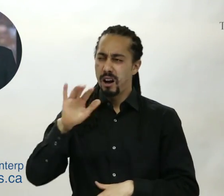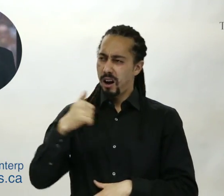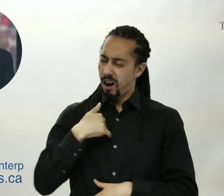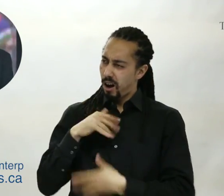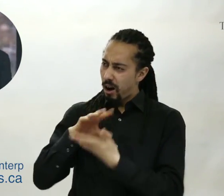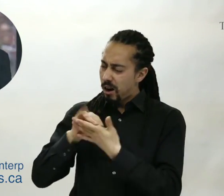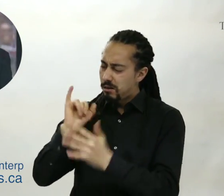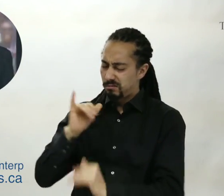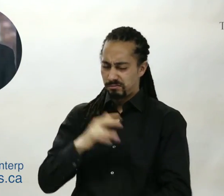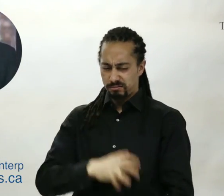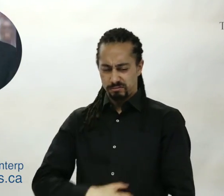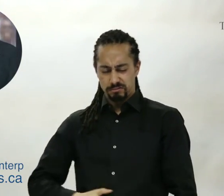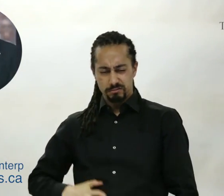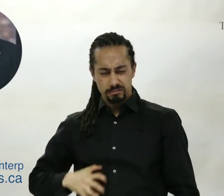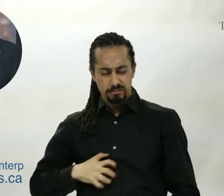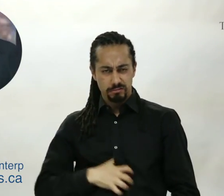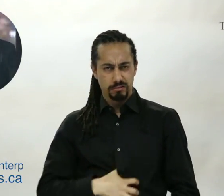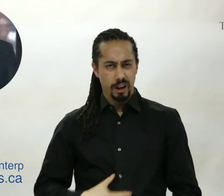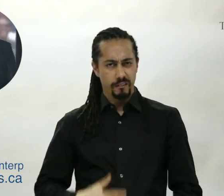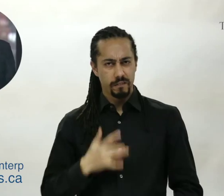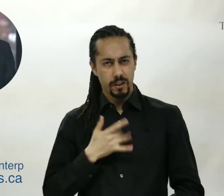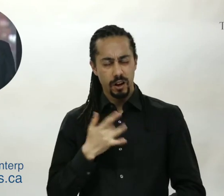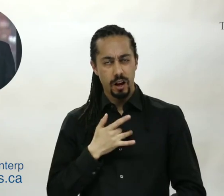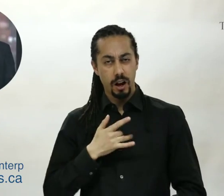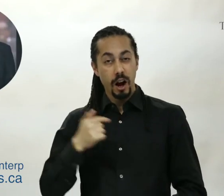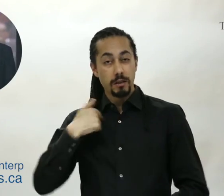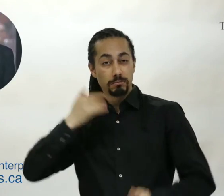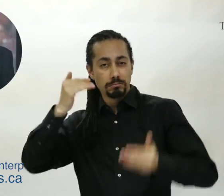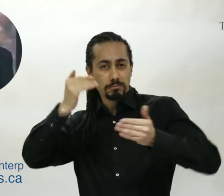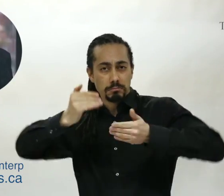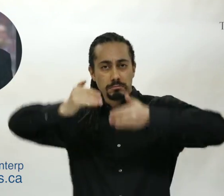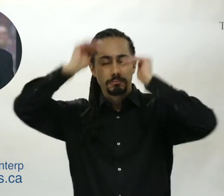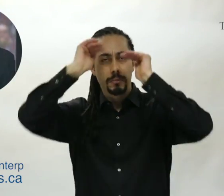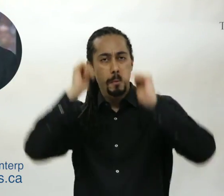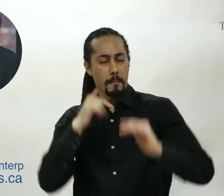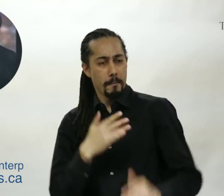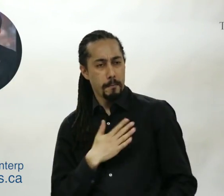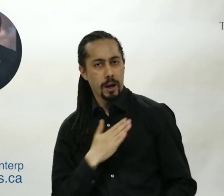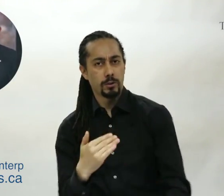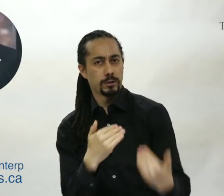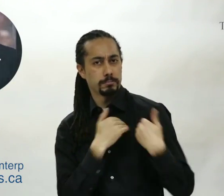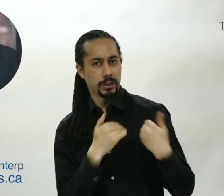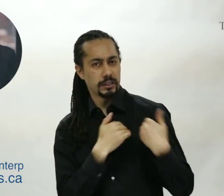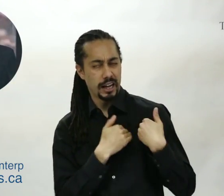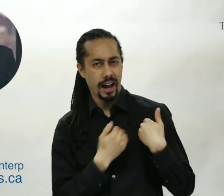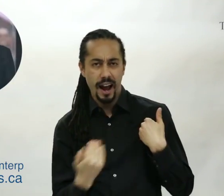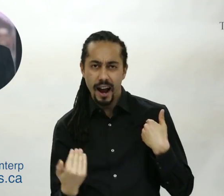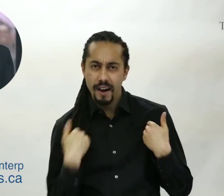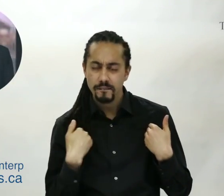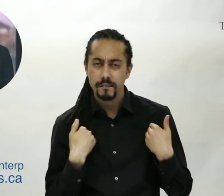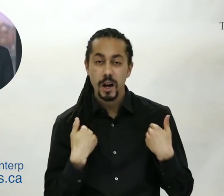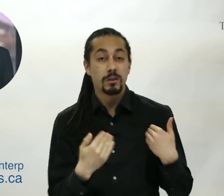and it stirred something in me. It woke me up to my responsibilities to others and to myself,